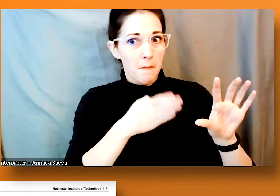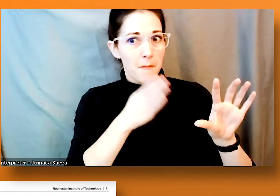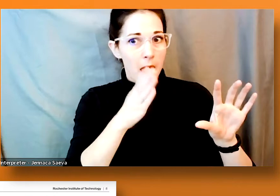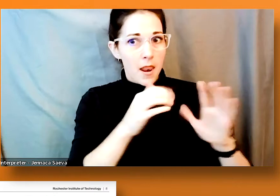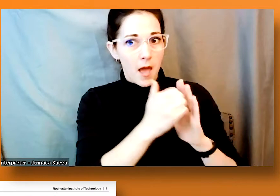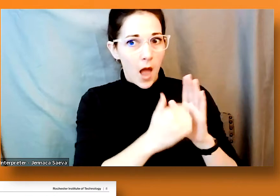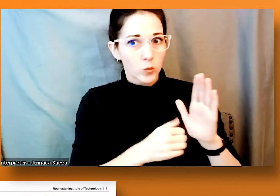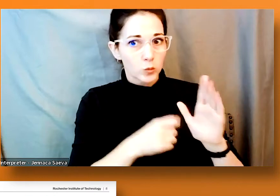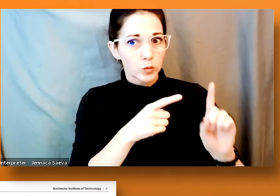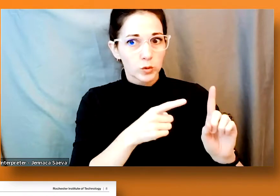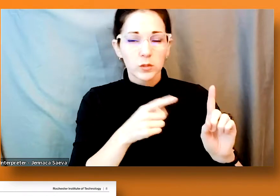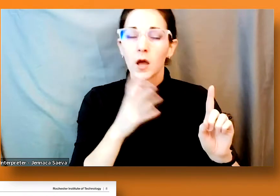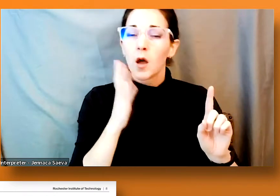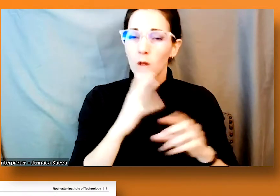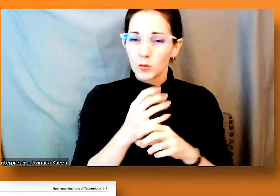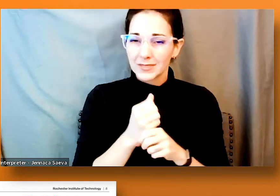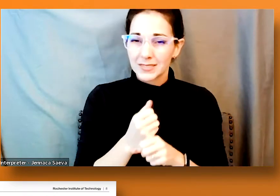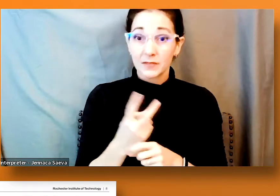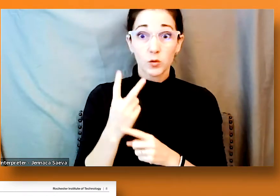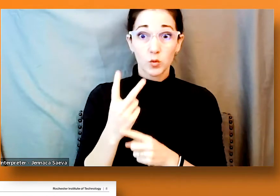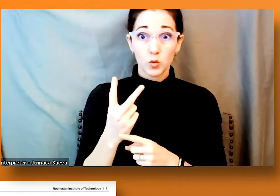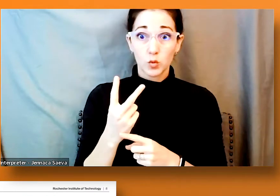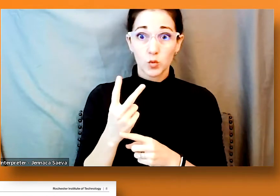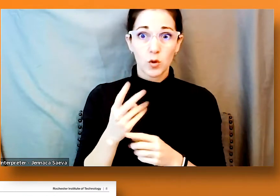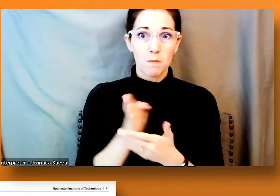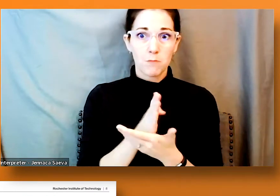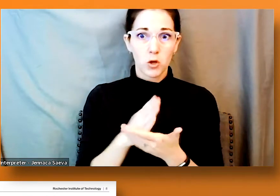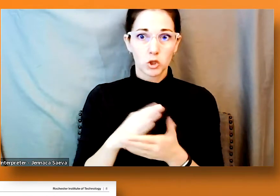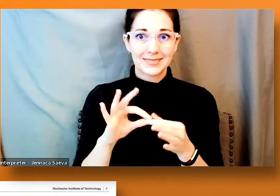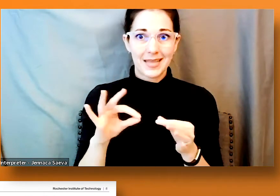you'll receive two budget statements from Mary and I,